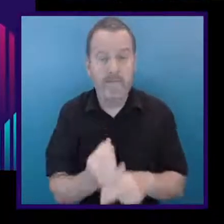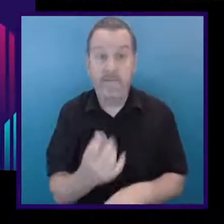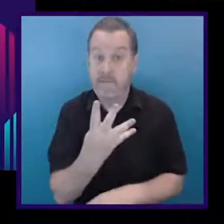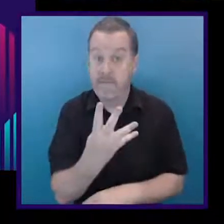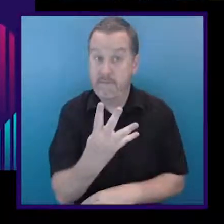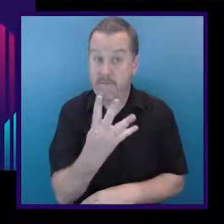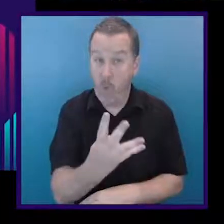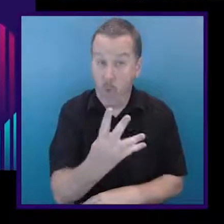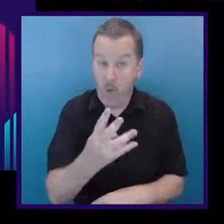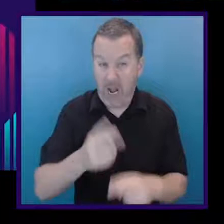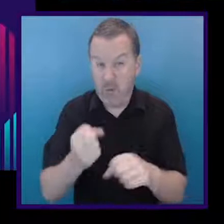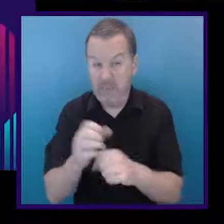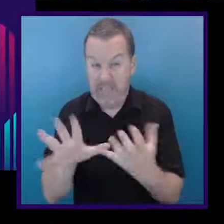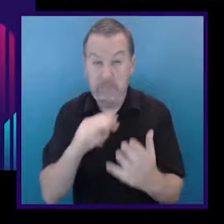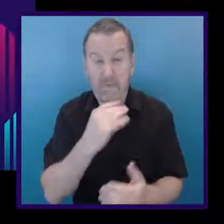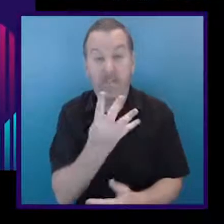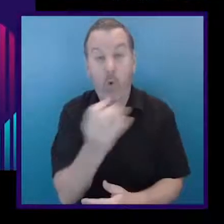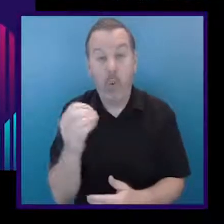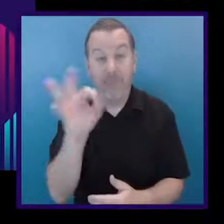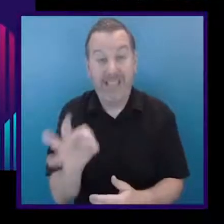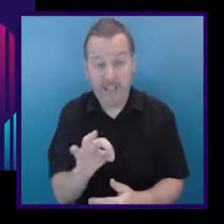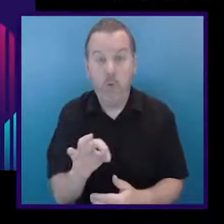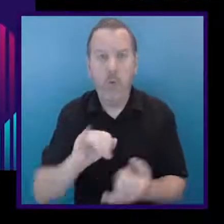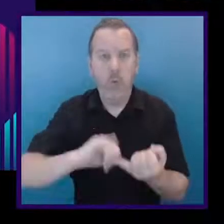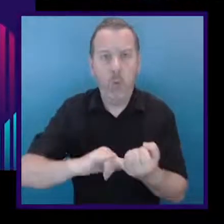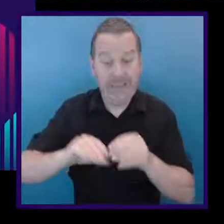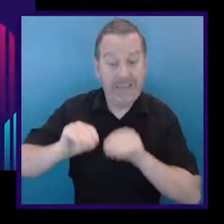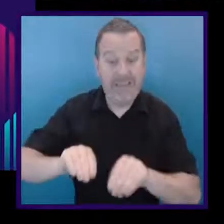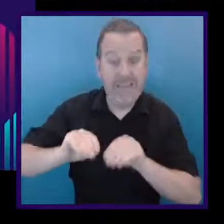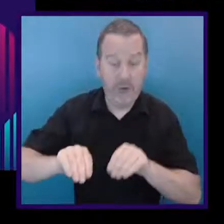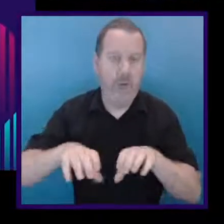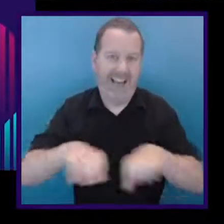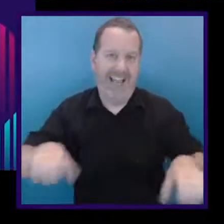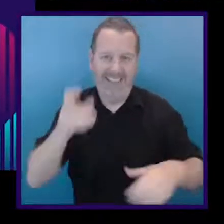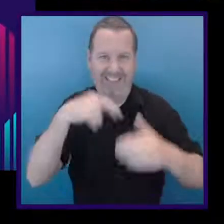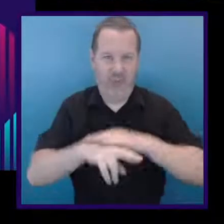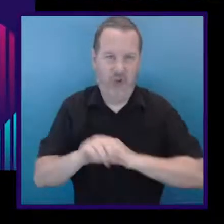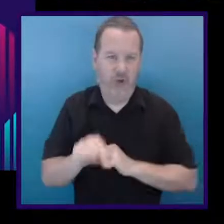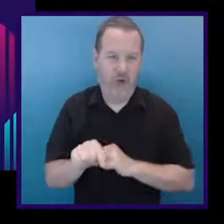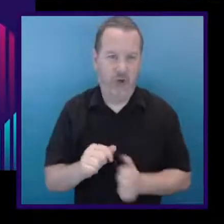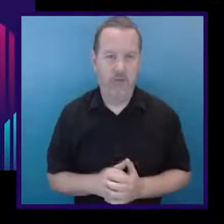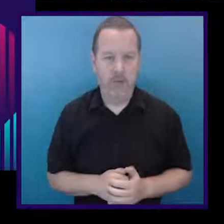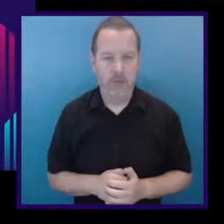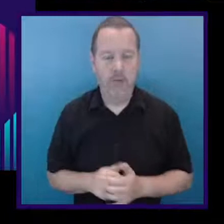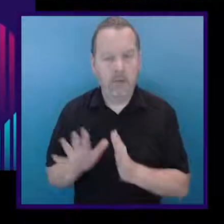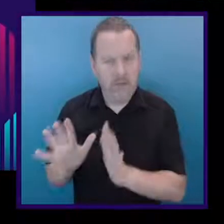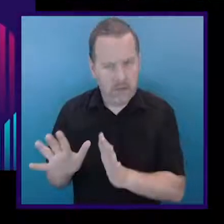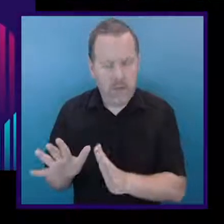teacher, who is the main person delivering the teaching. But when we talk to schools that don't currently deliver primary languages, lack of funding